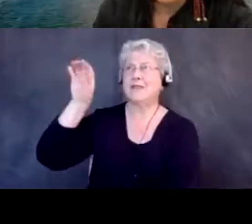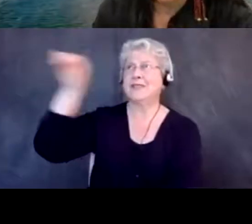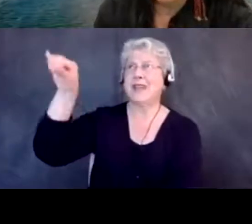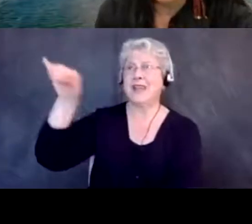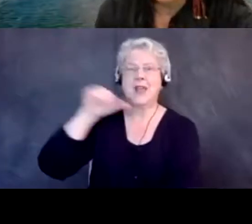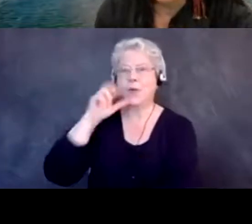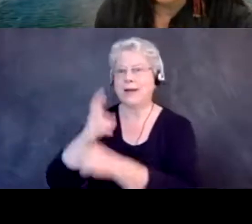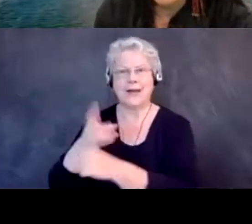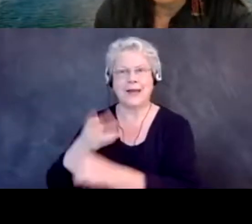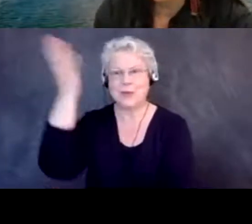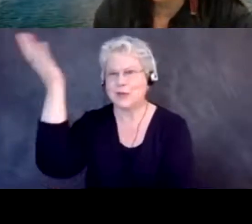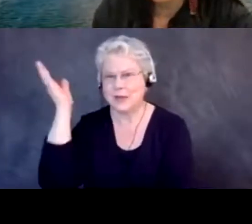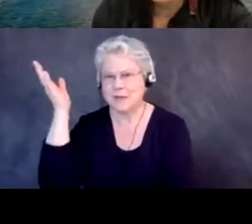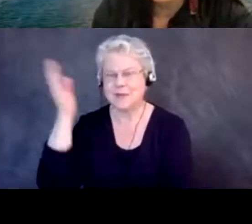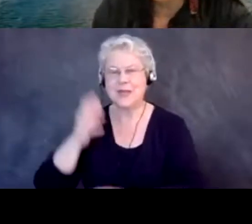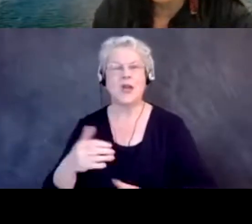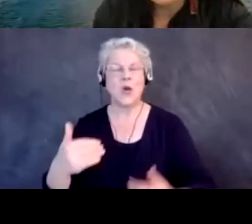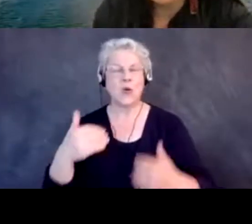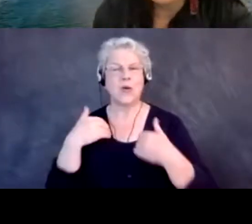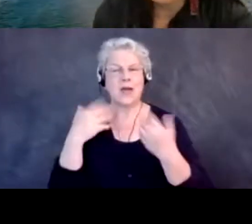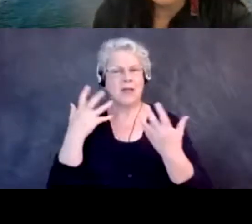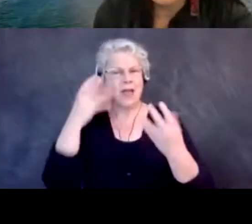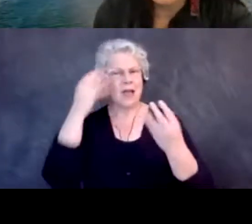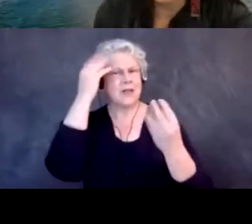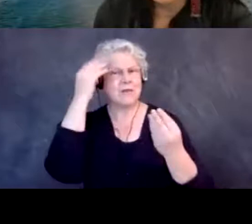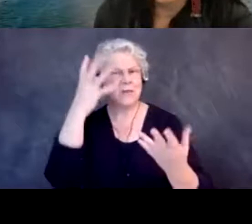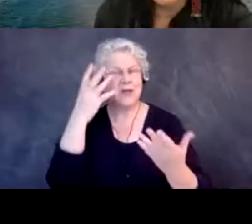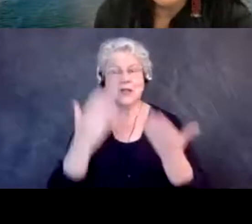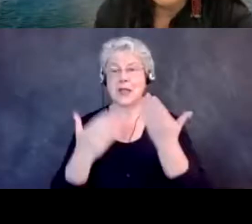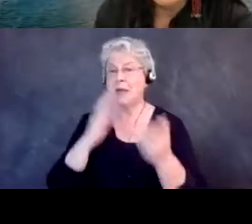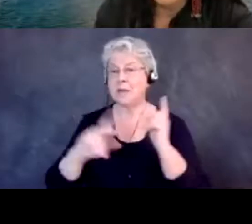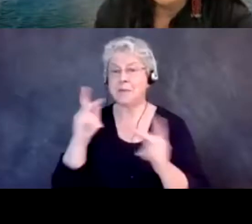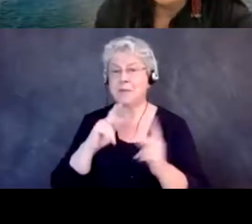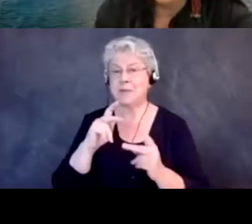We have a lot of information there that maybe people don't have access to,